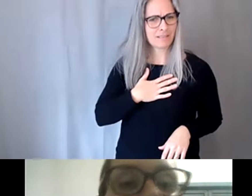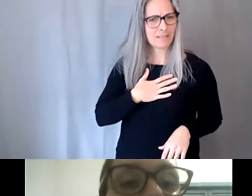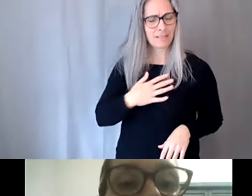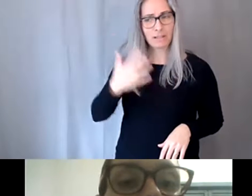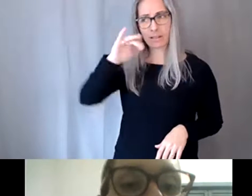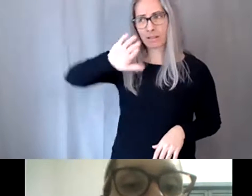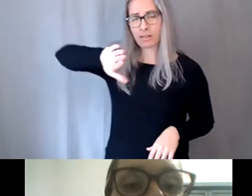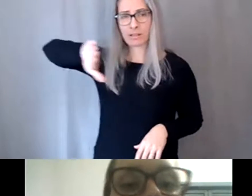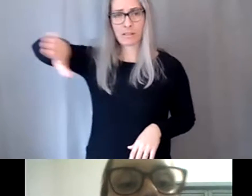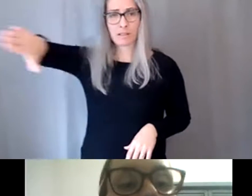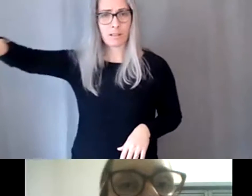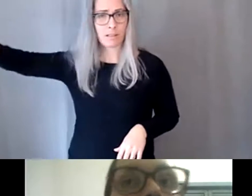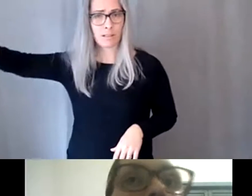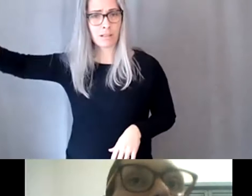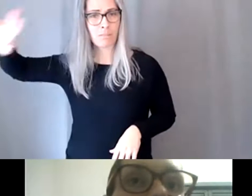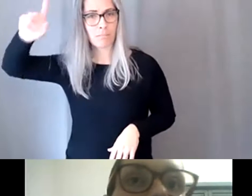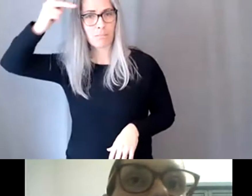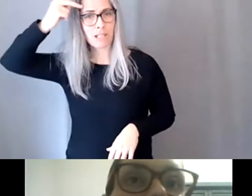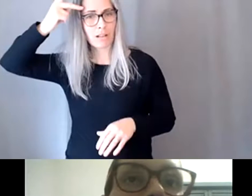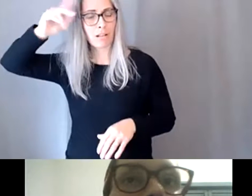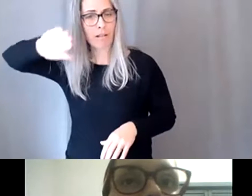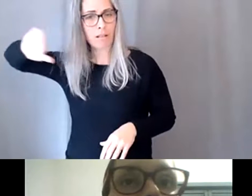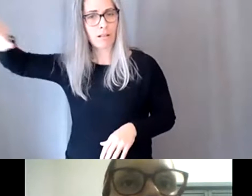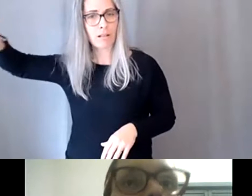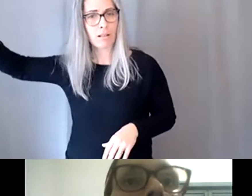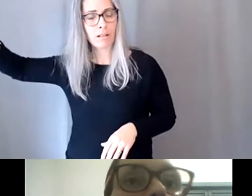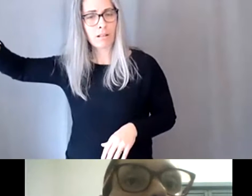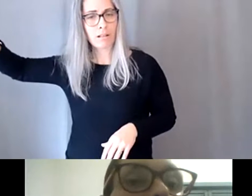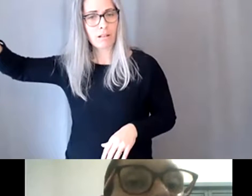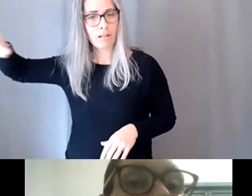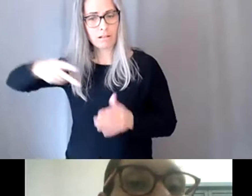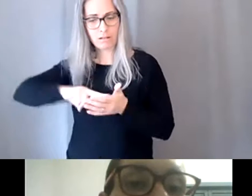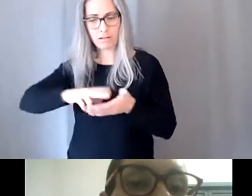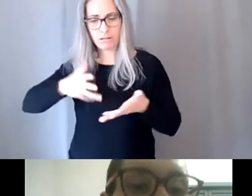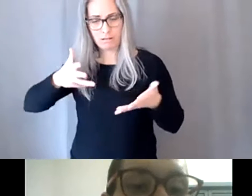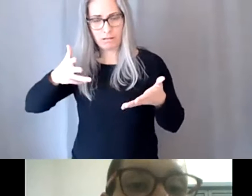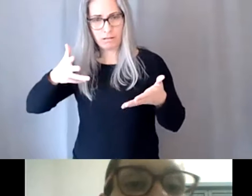technical we have only a technocracy